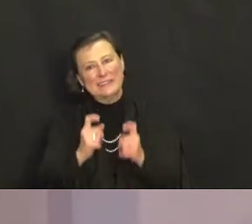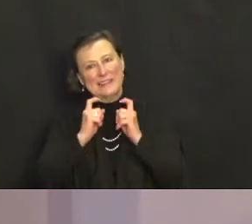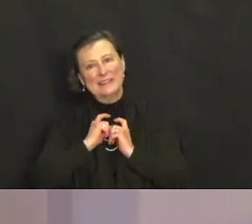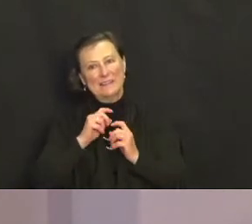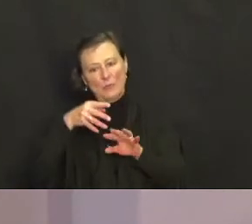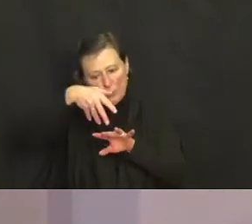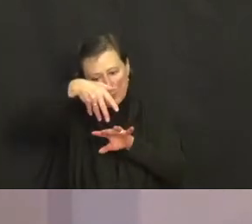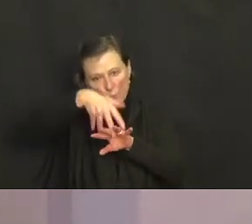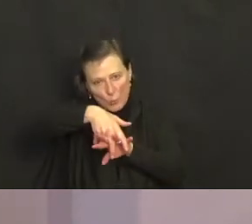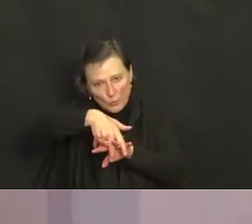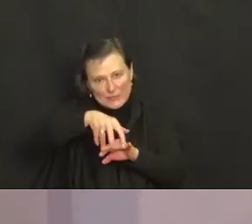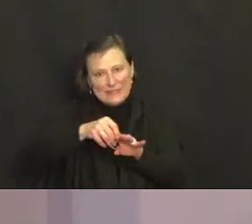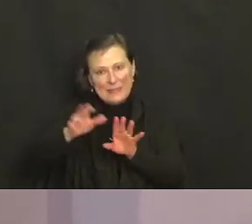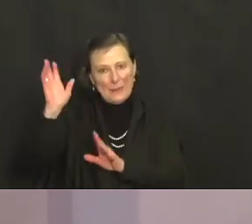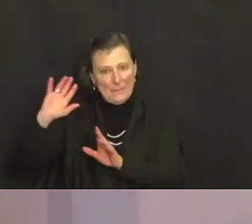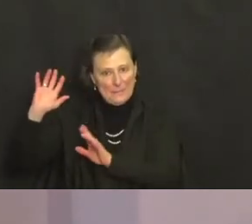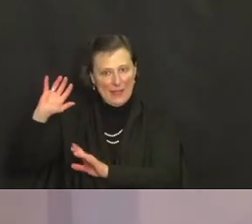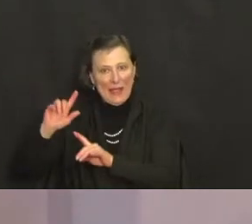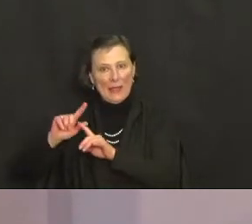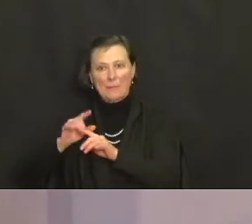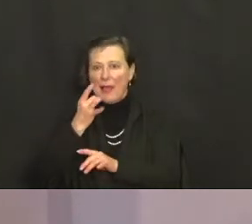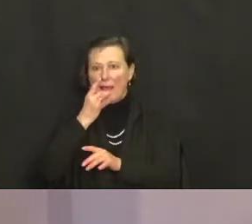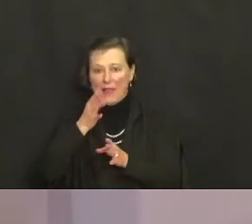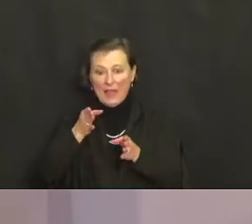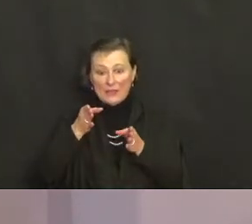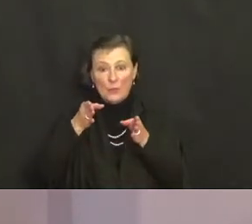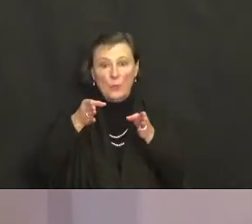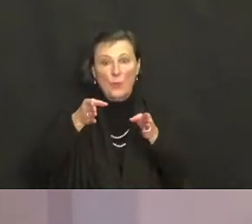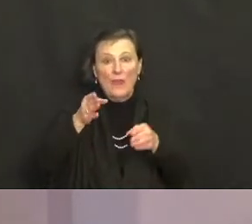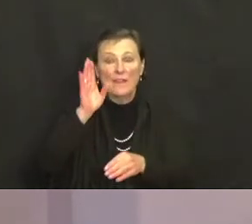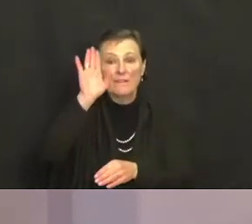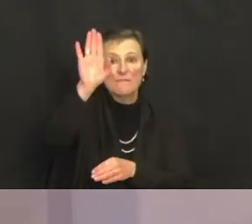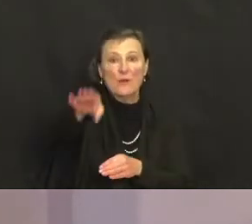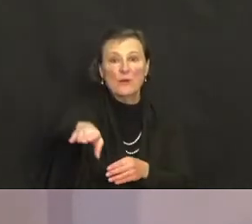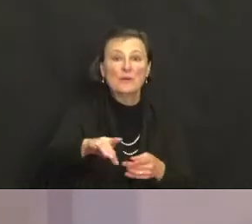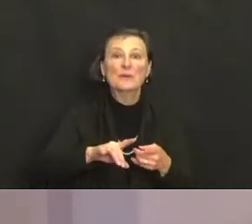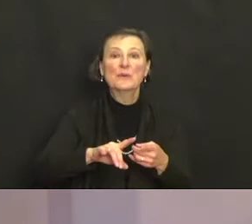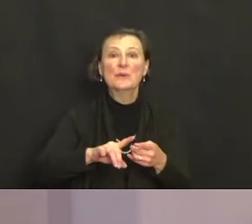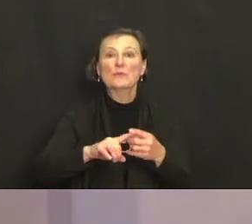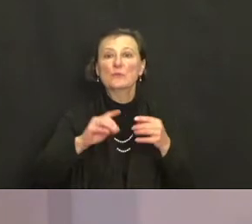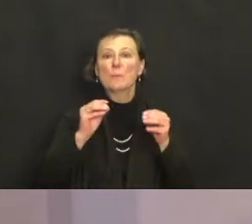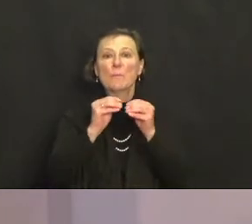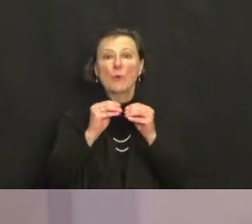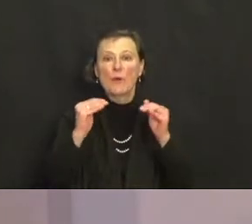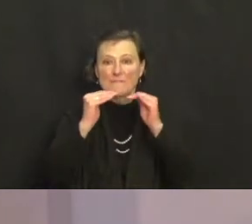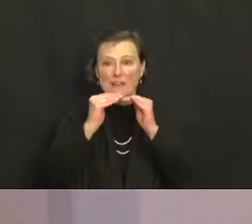Yet, always light the way forward, to an ever more fair and kind world.